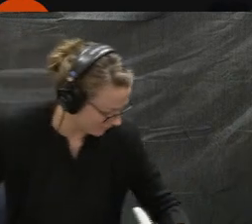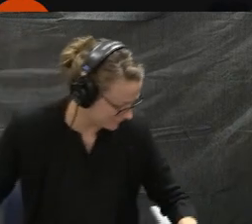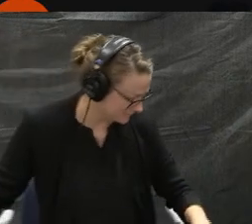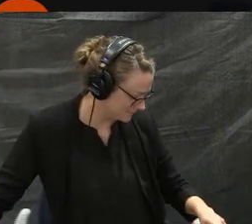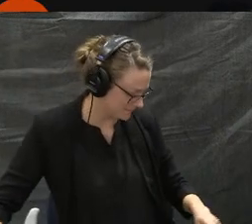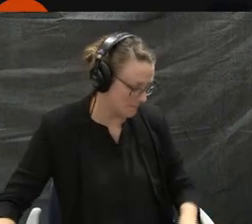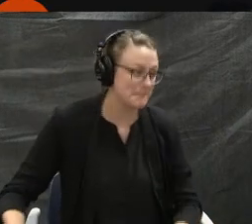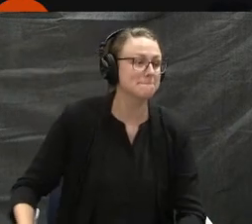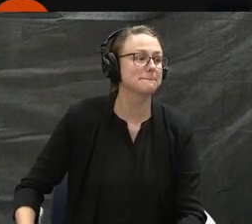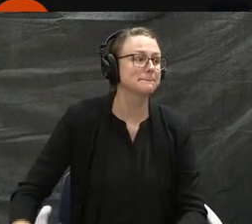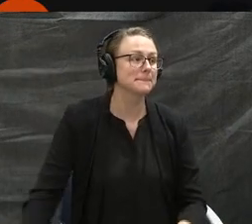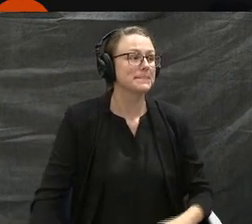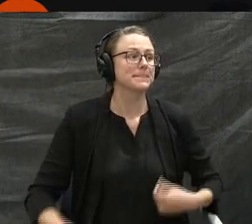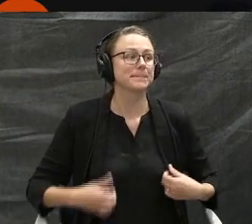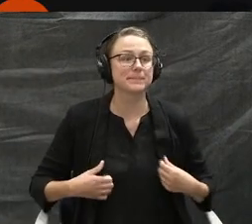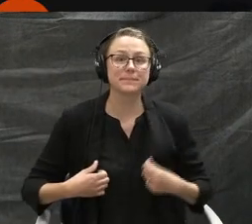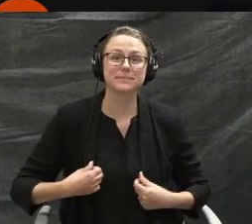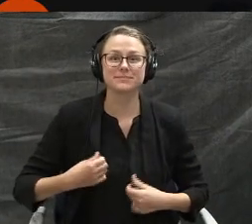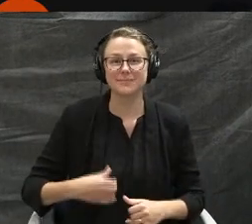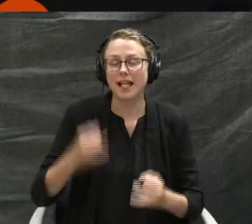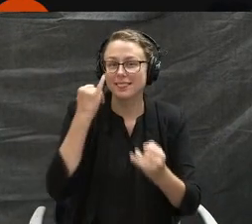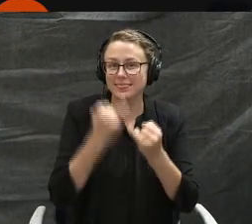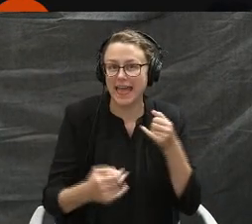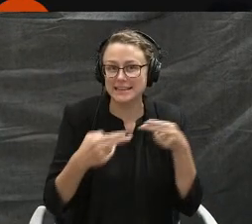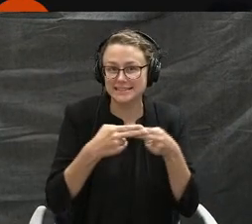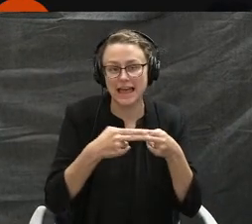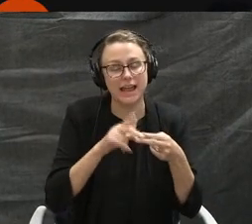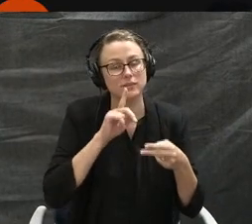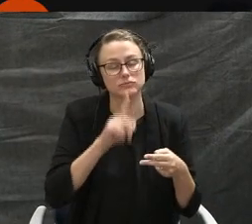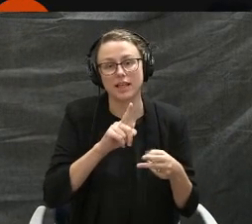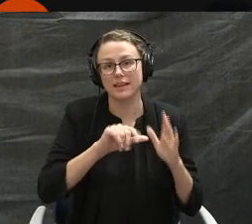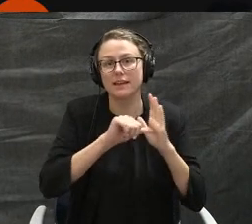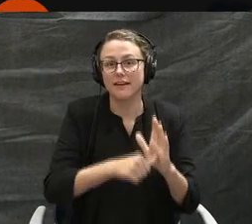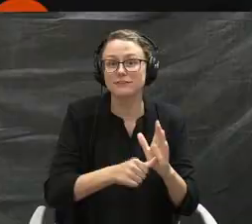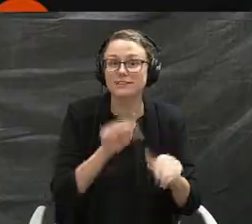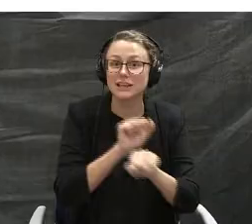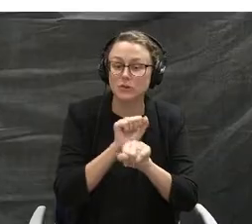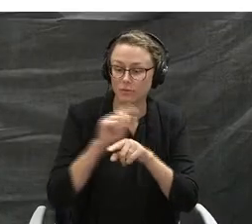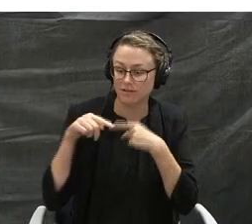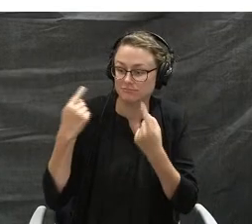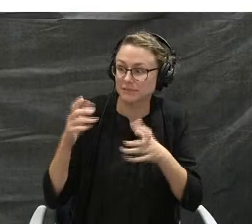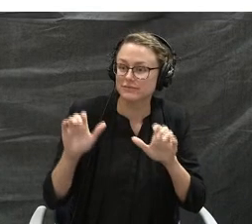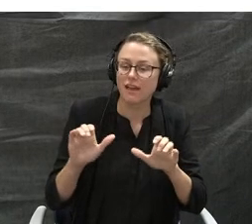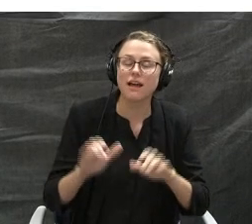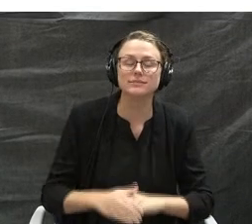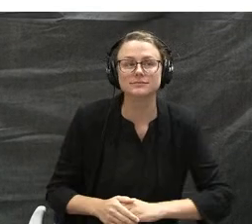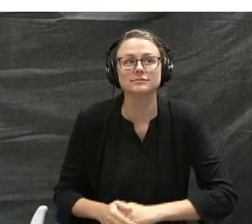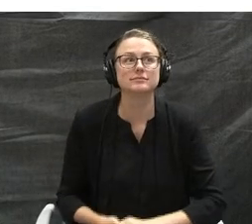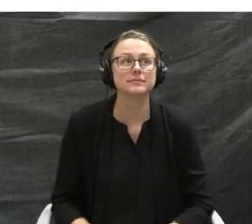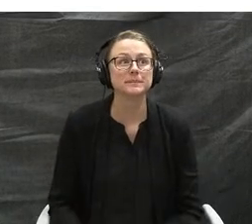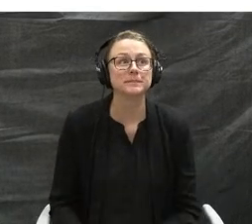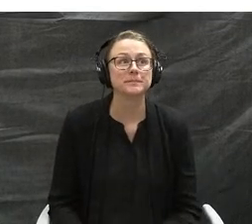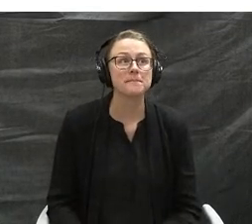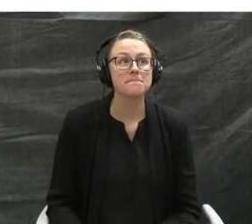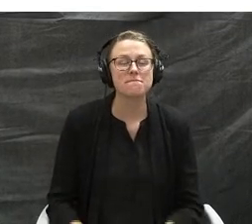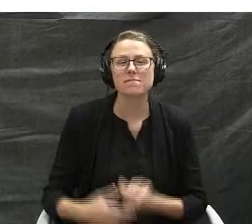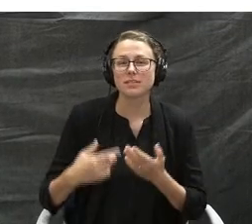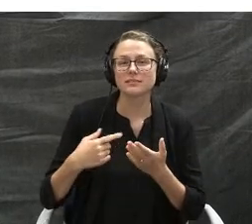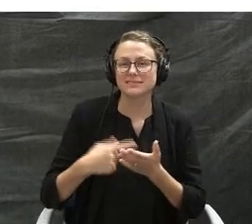Really highlights from the work that we did. Well as we talk about the different things that are important at all school